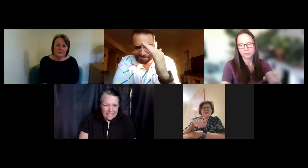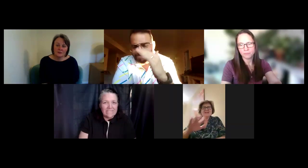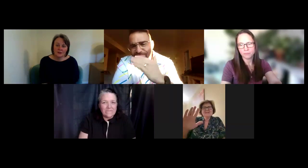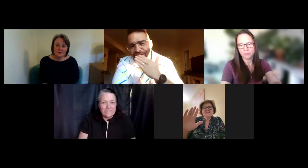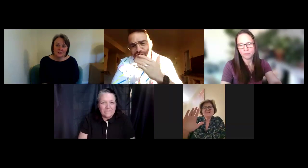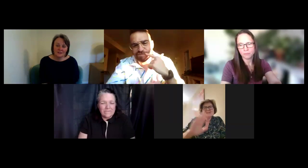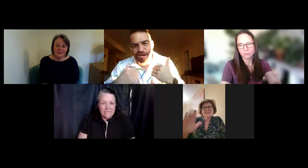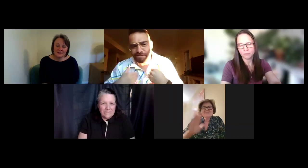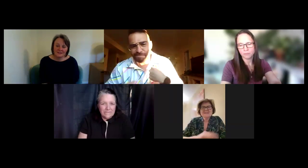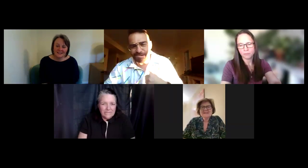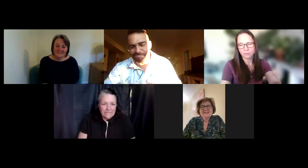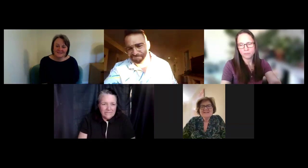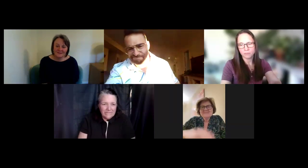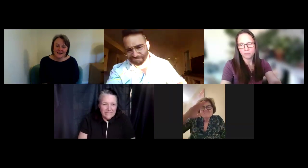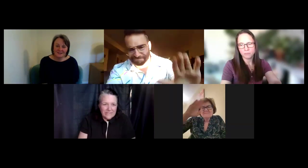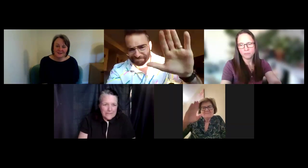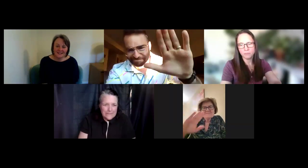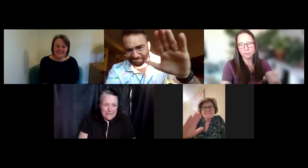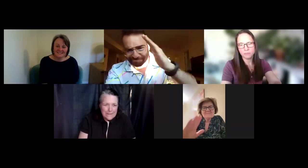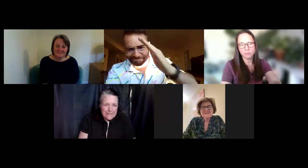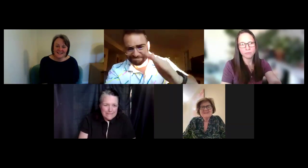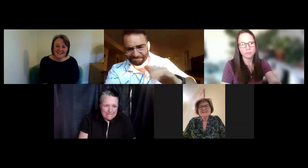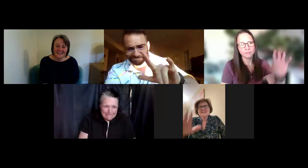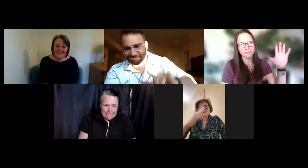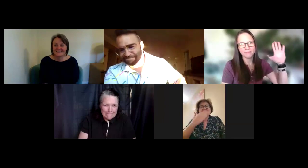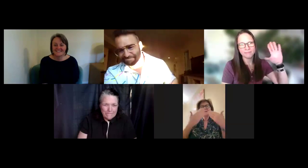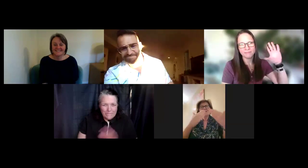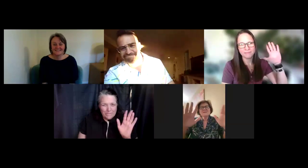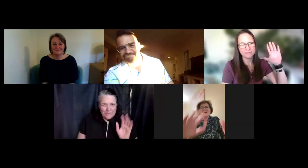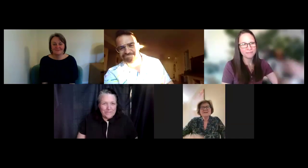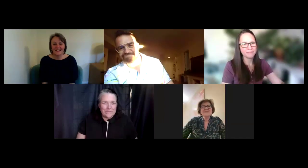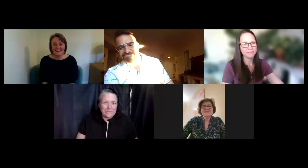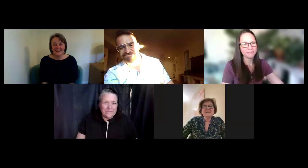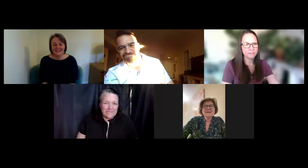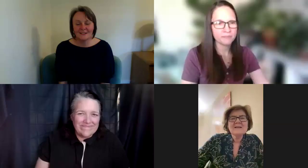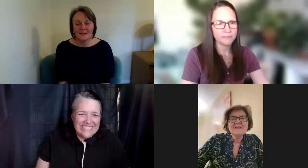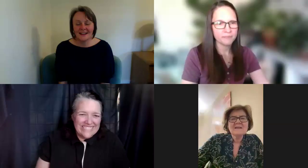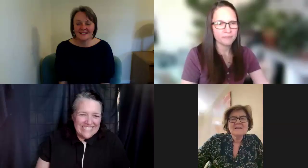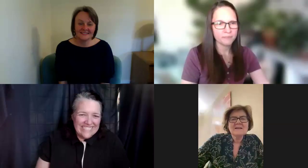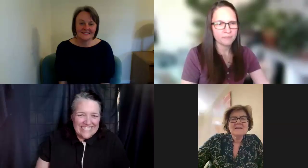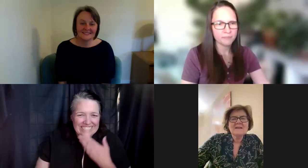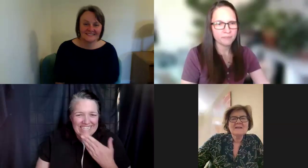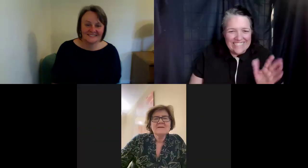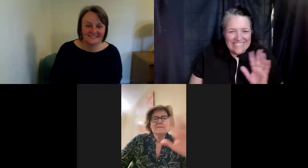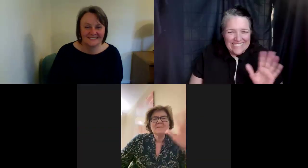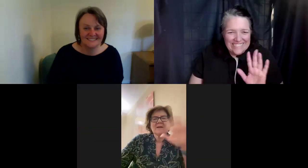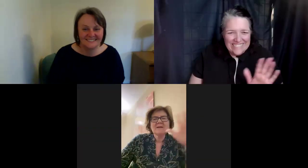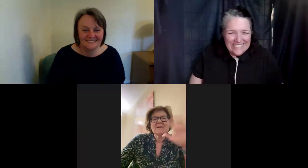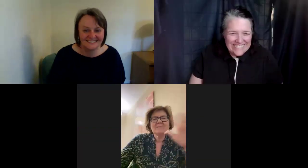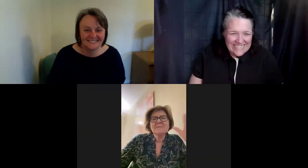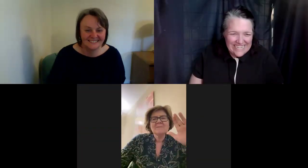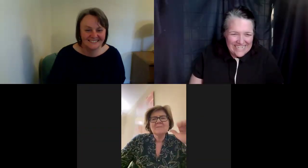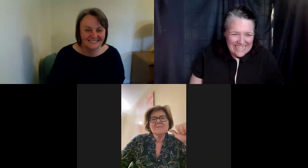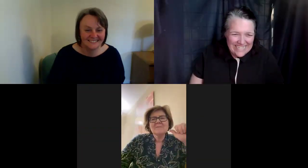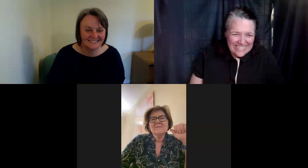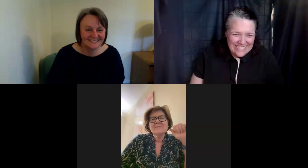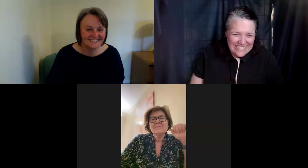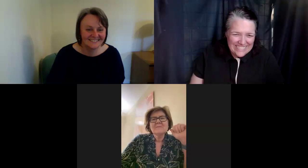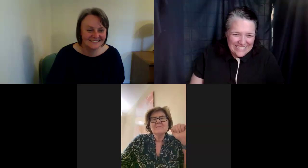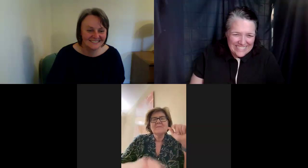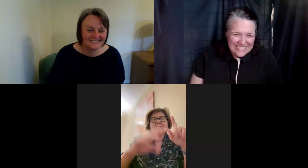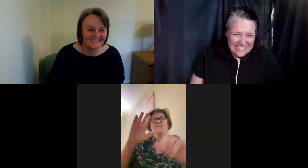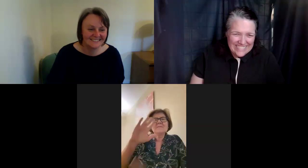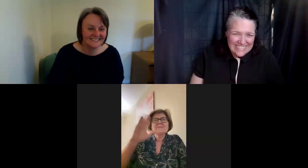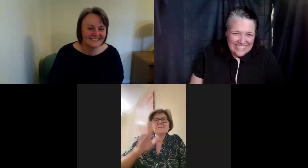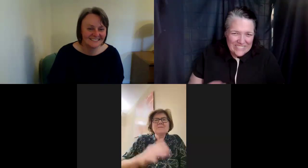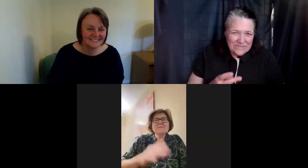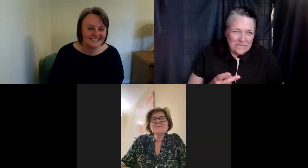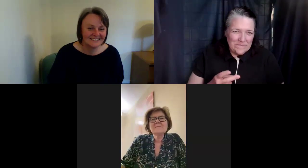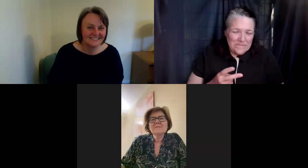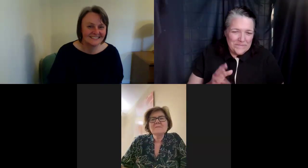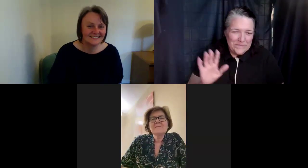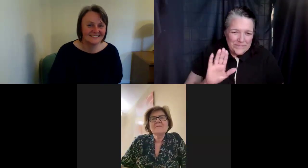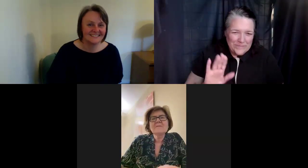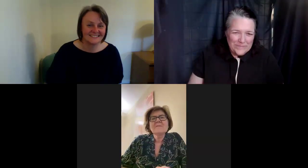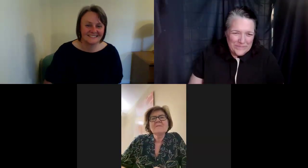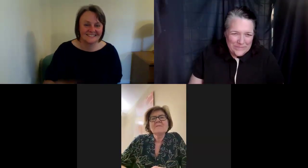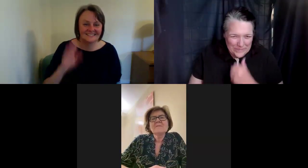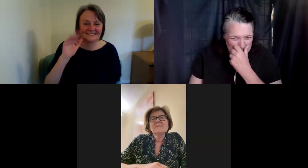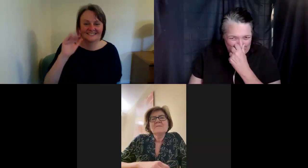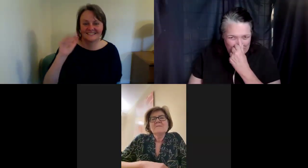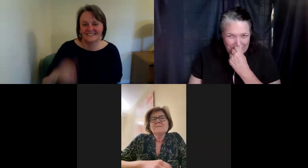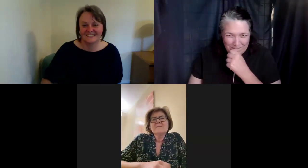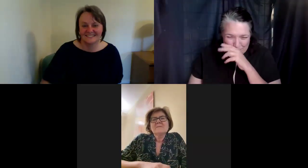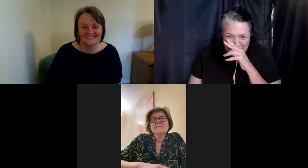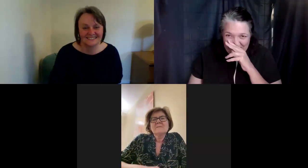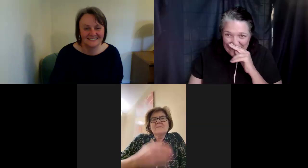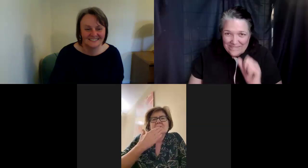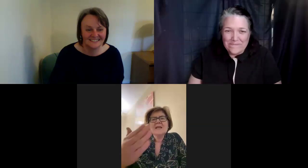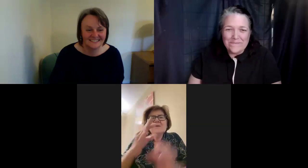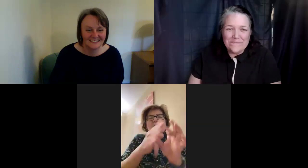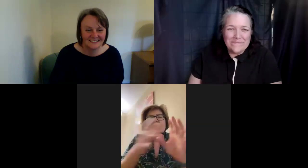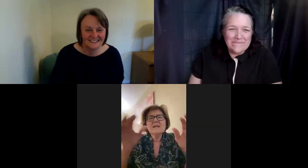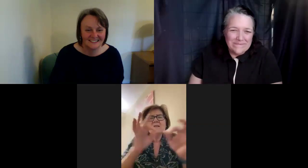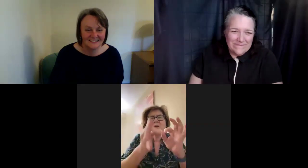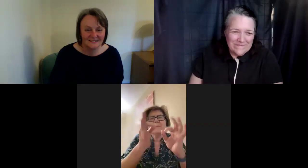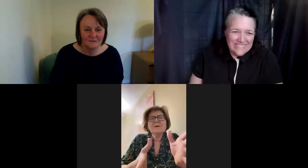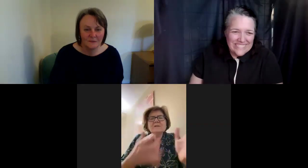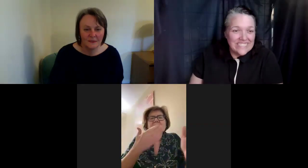Please enjoy the rest of your evening. Bye, everyone. Bye. Bye. Thank you. Bye.